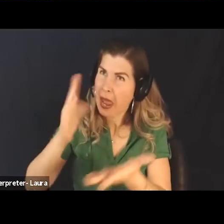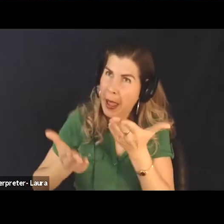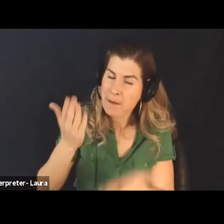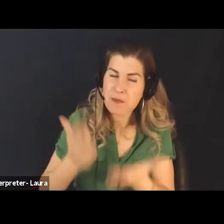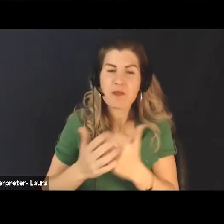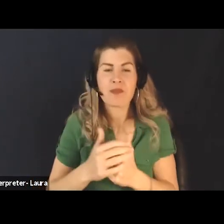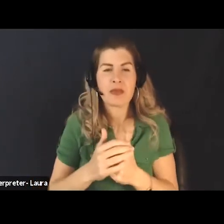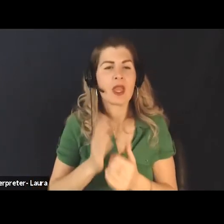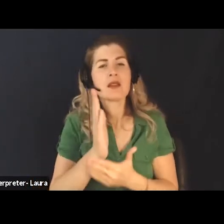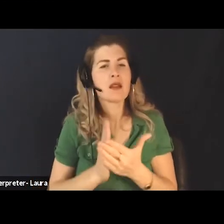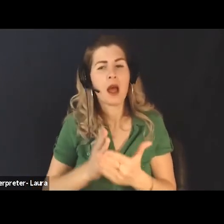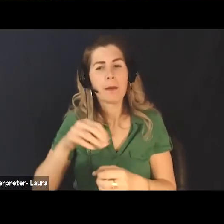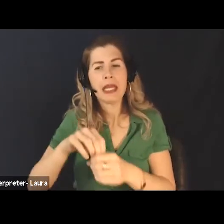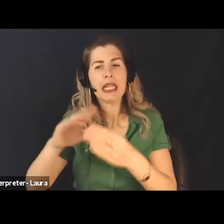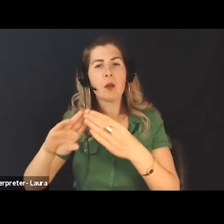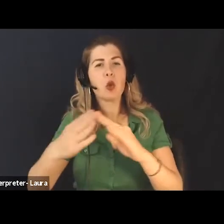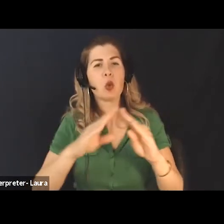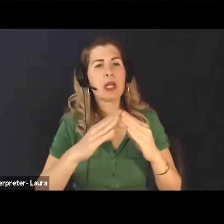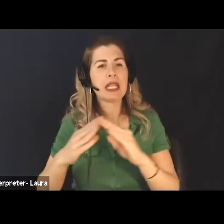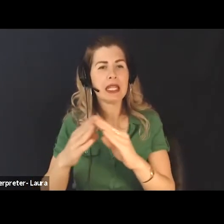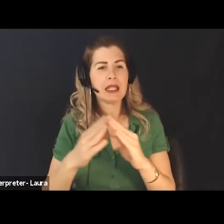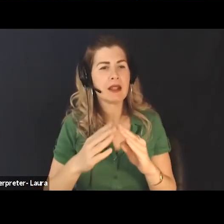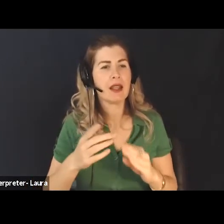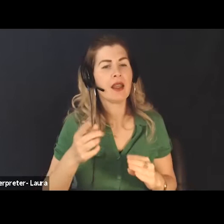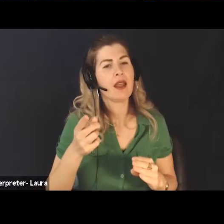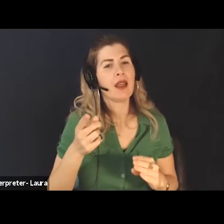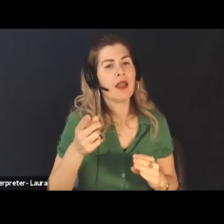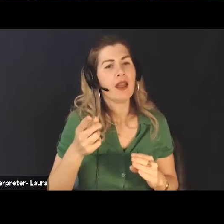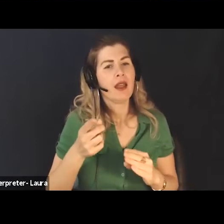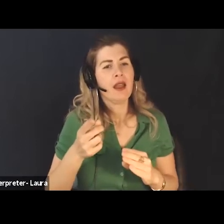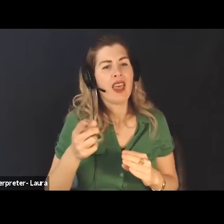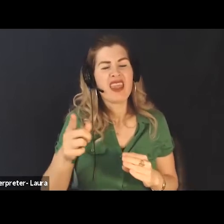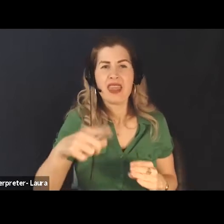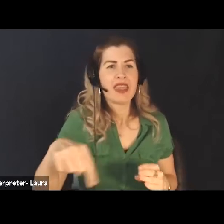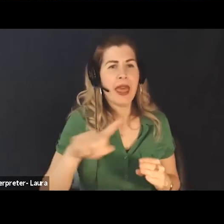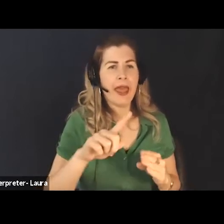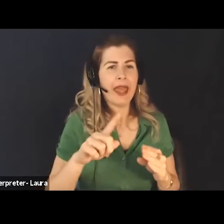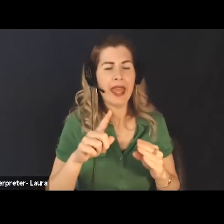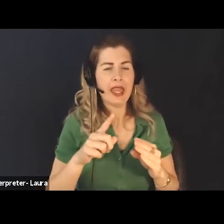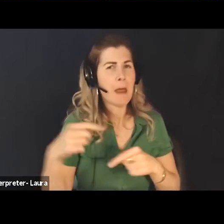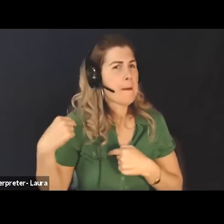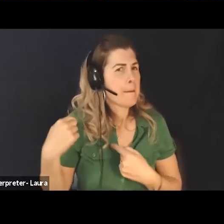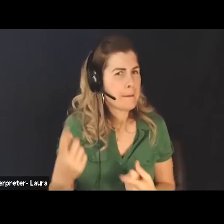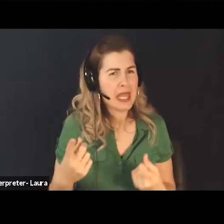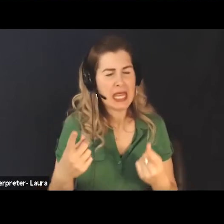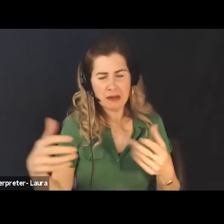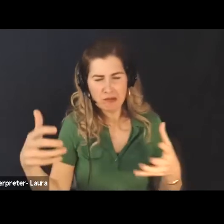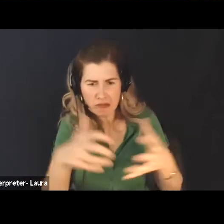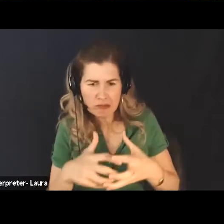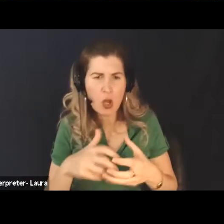the organization Khalid founded, they had been working on gang documentation, surveillance for years.